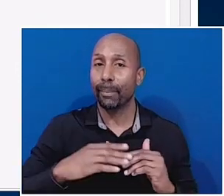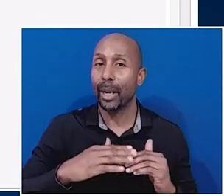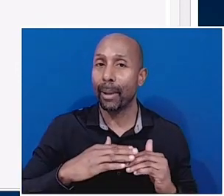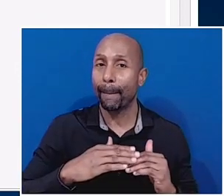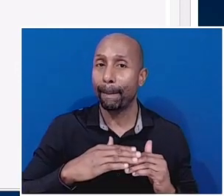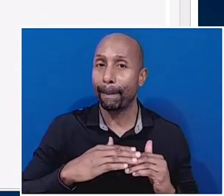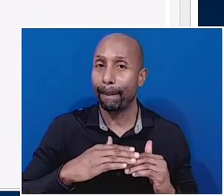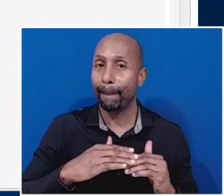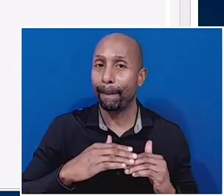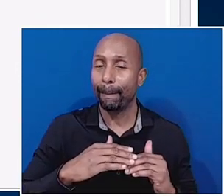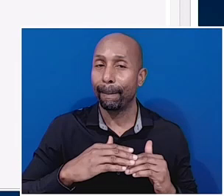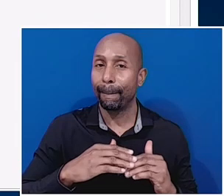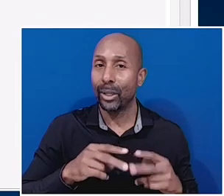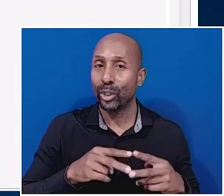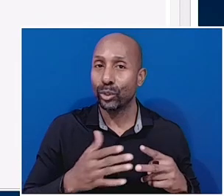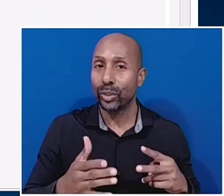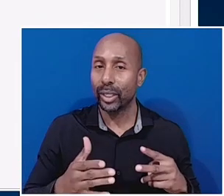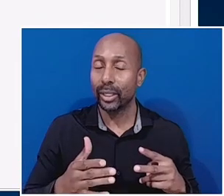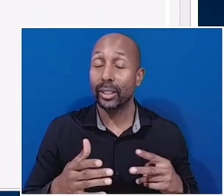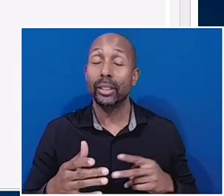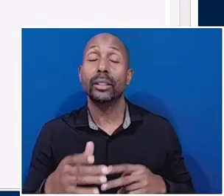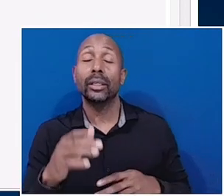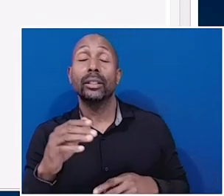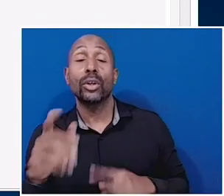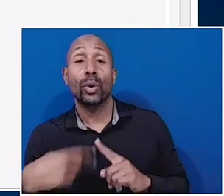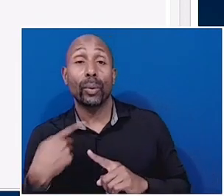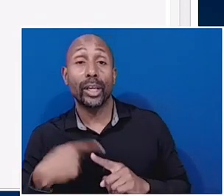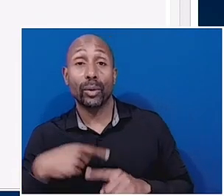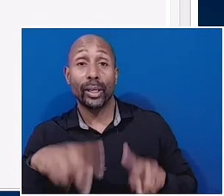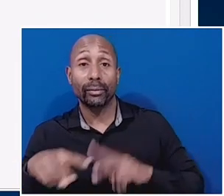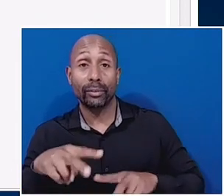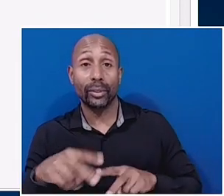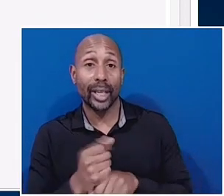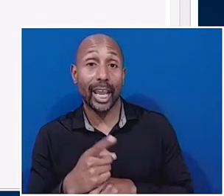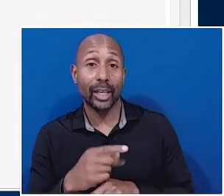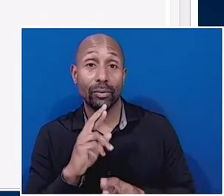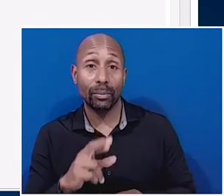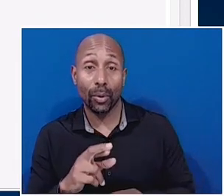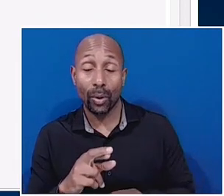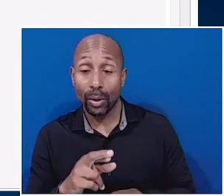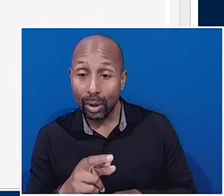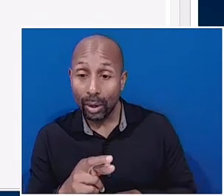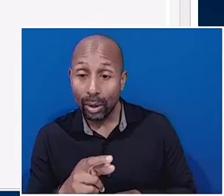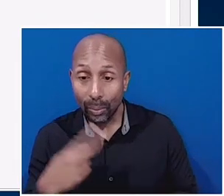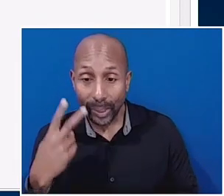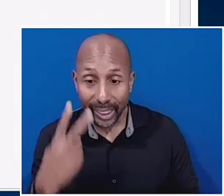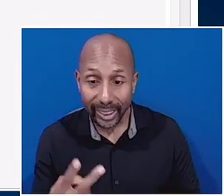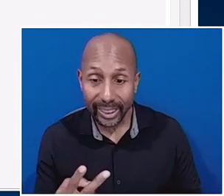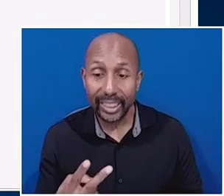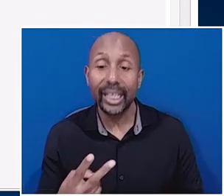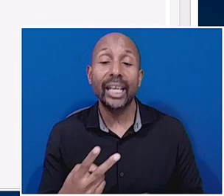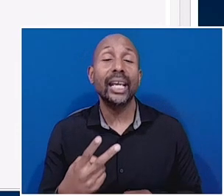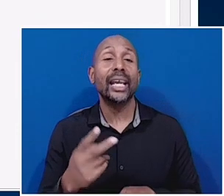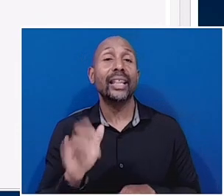know, when we look at annual reports, we consider that maybe a monitoring process where an agency would catch things early.